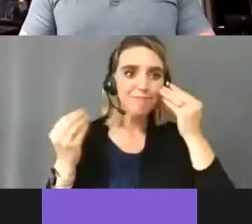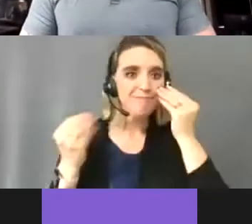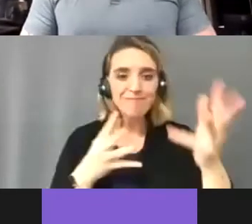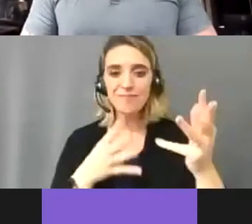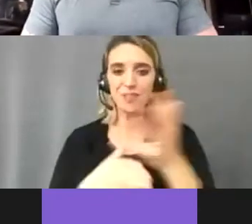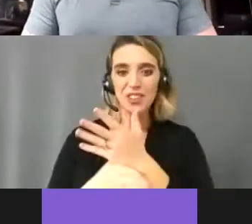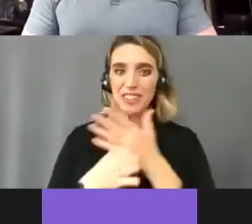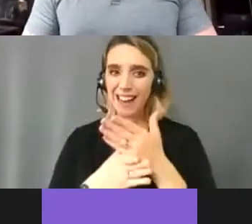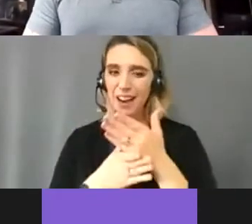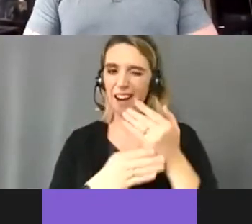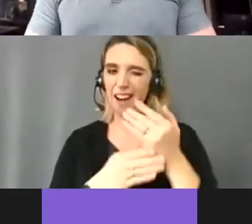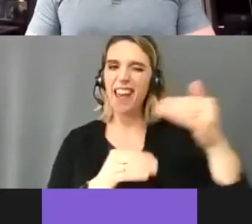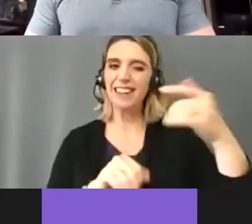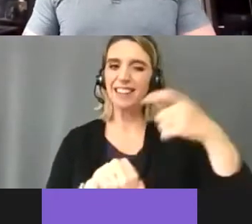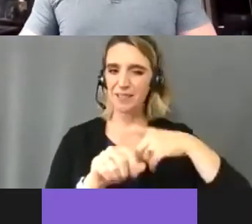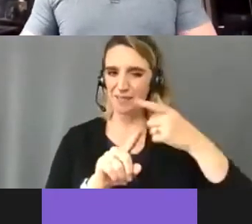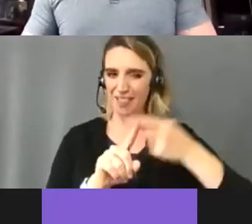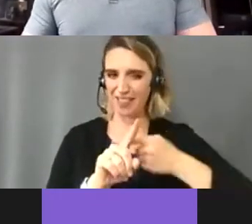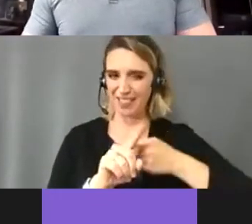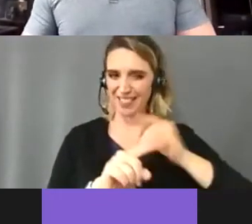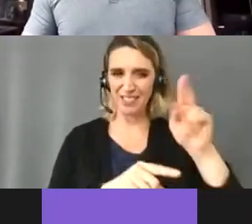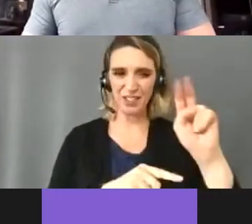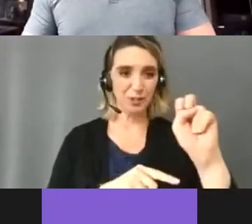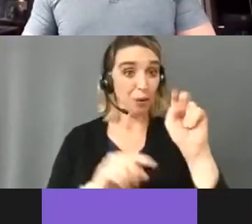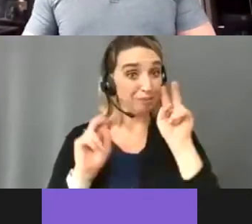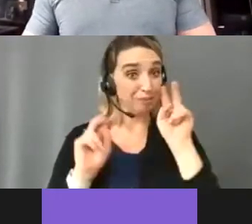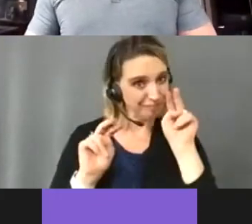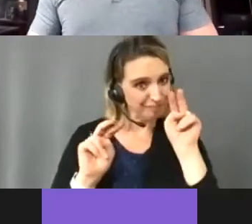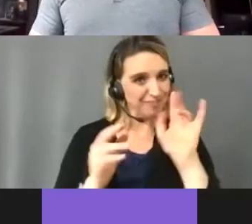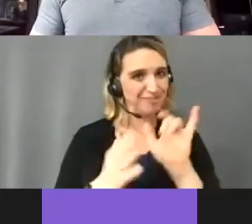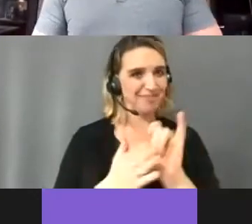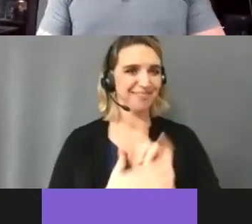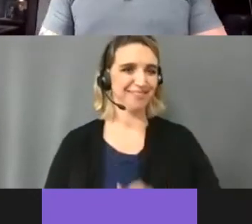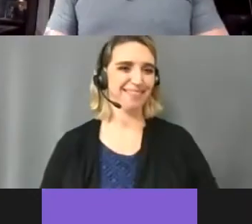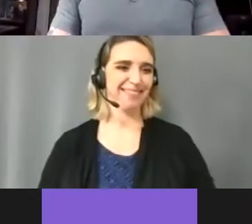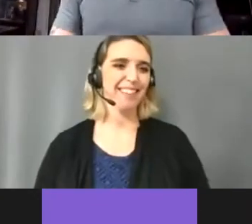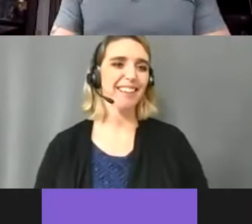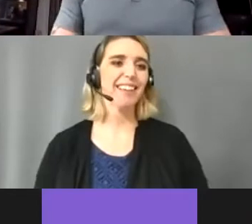next month in June, so stay tuned for that. It'll be information about